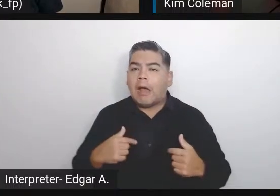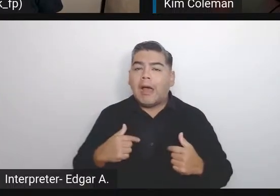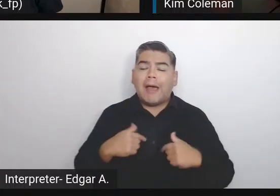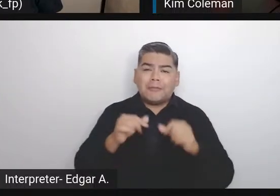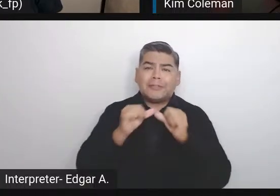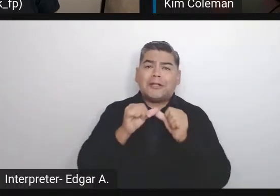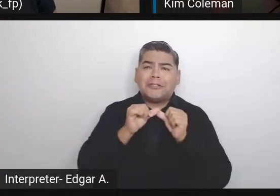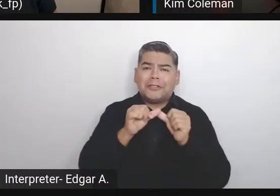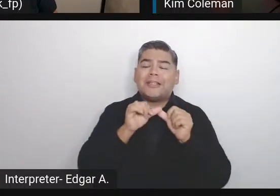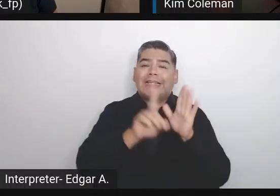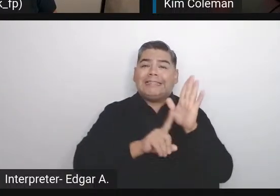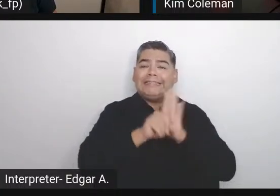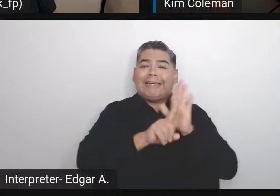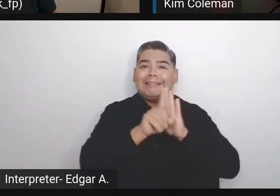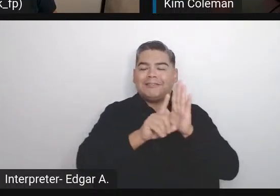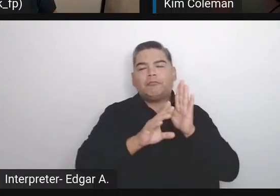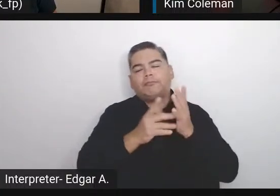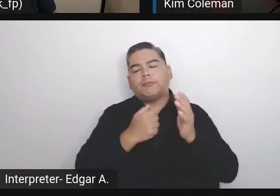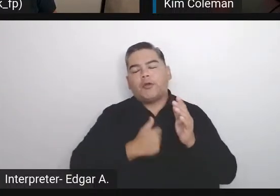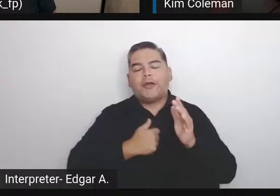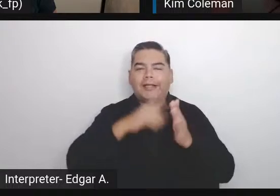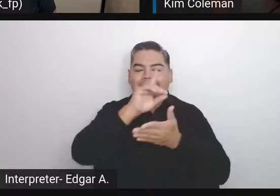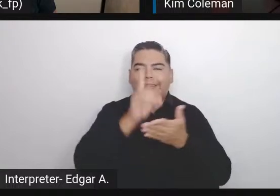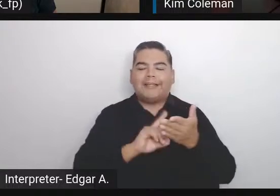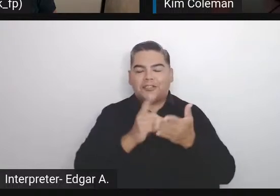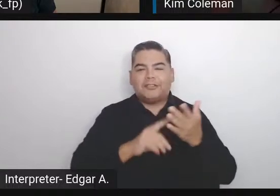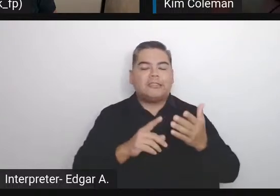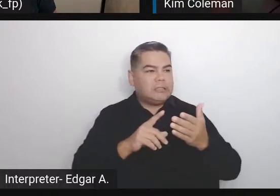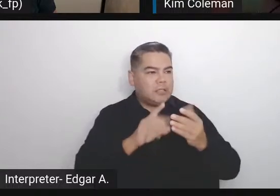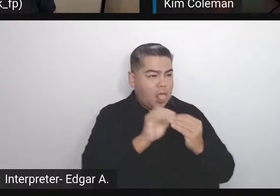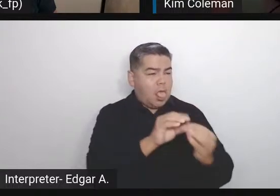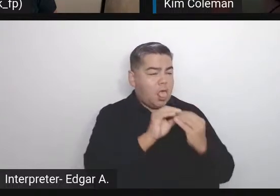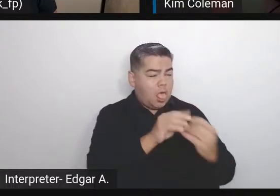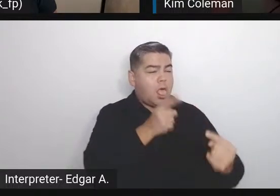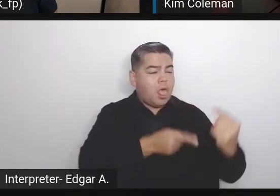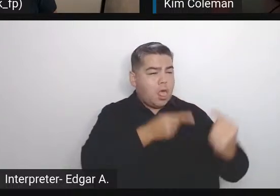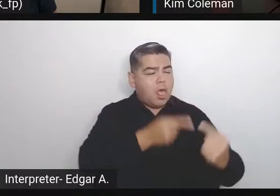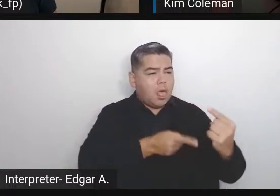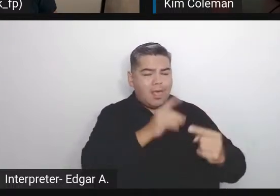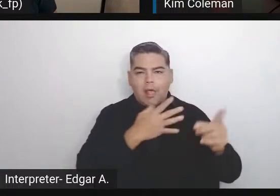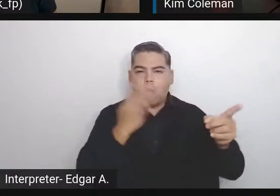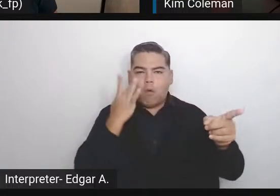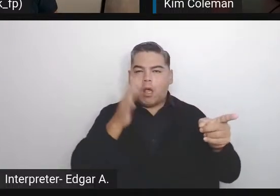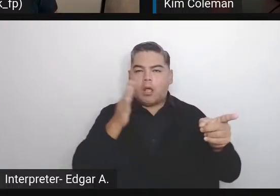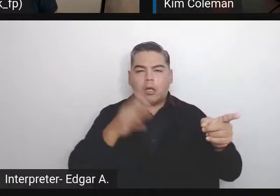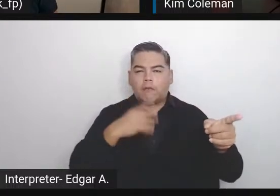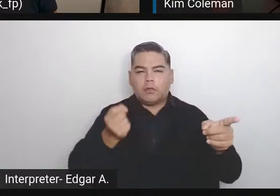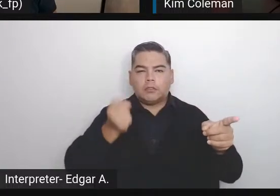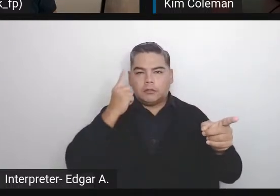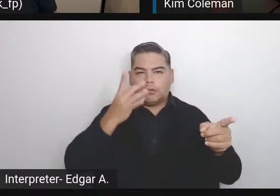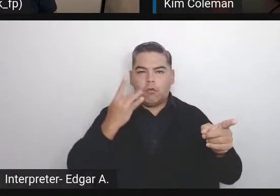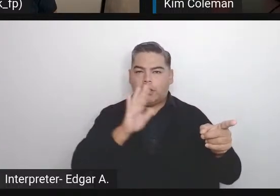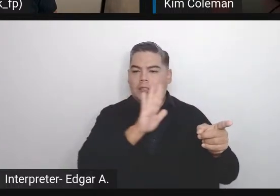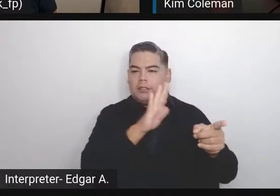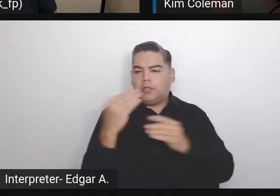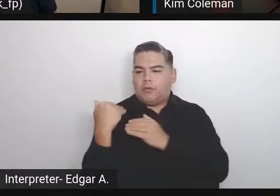the team that there is something like accessibility. Let's do it. I was constantly arguing with the designers because they